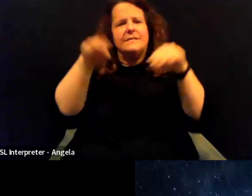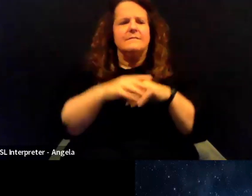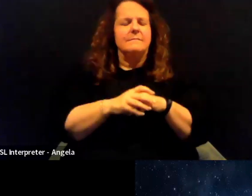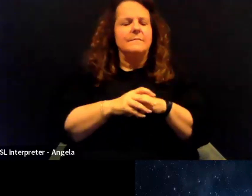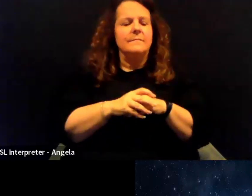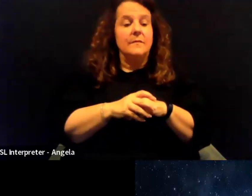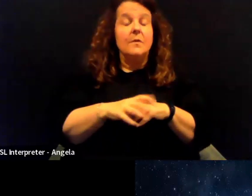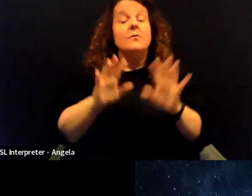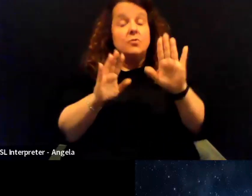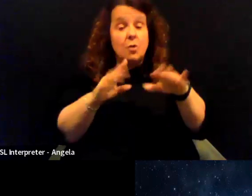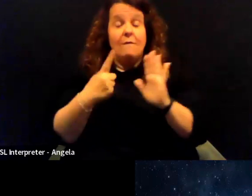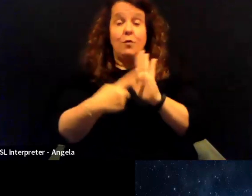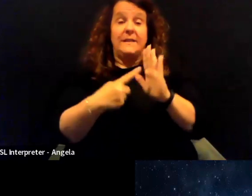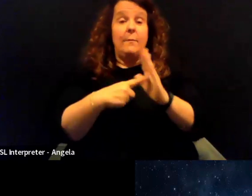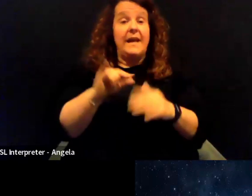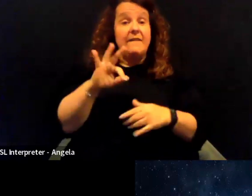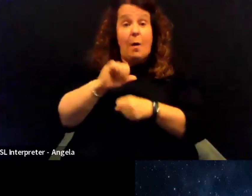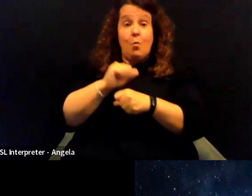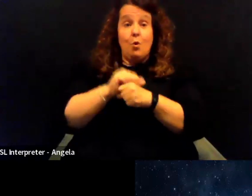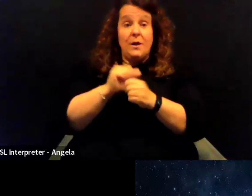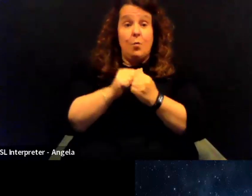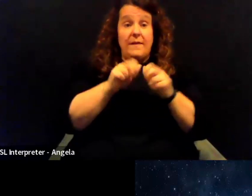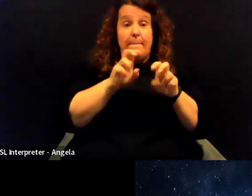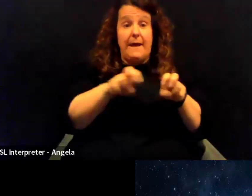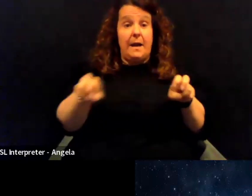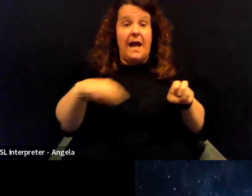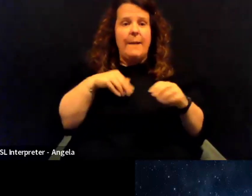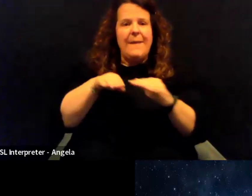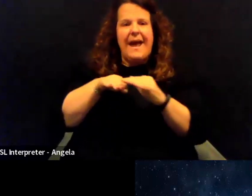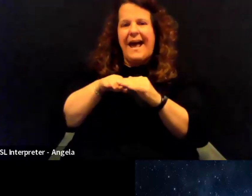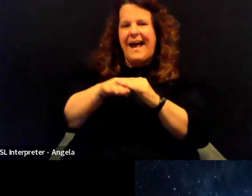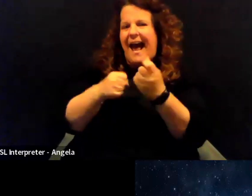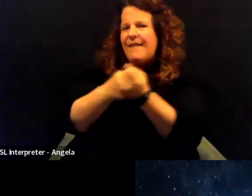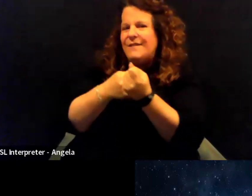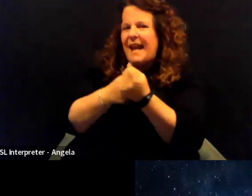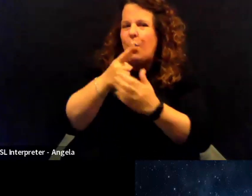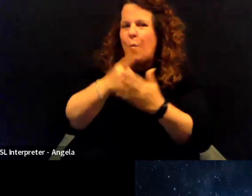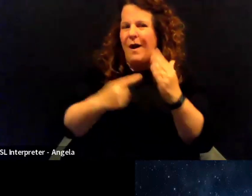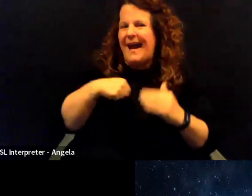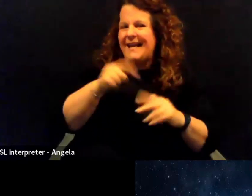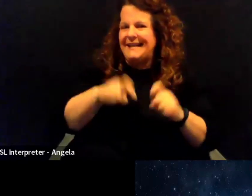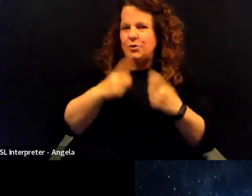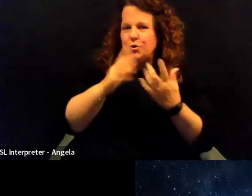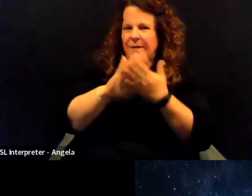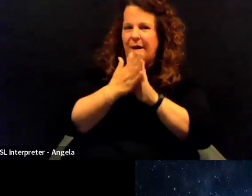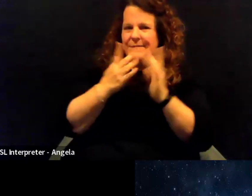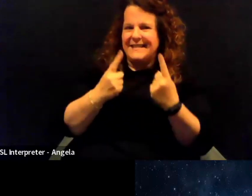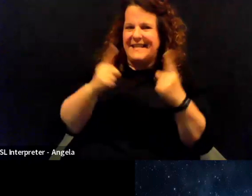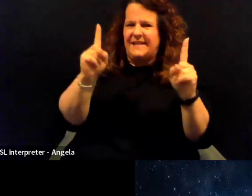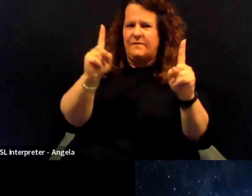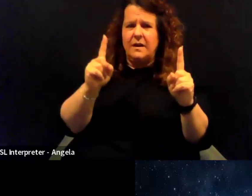if I'm working with somebody on this panel and I'm advocating about what I need in order to be successful, yes, that does take some skill from me.